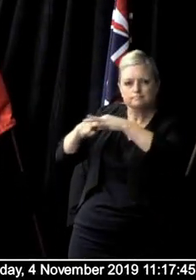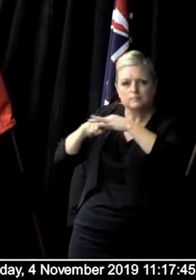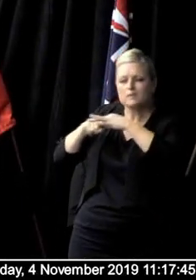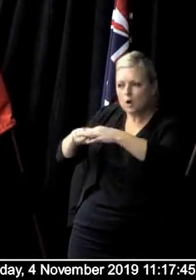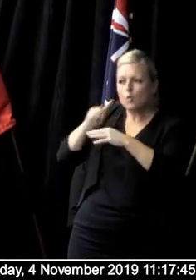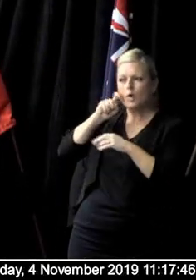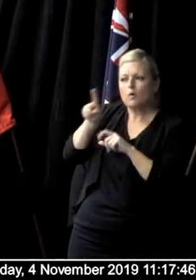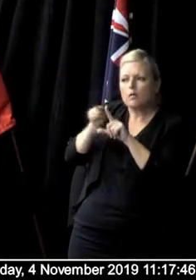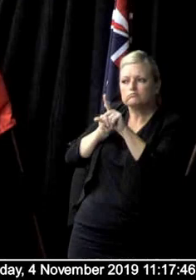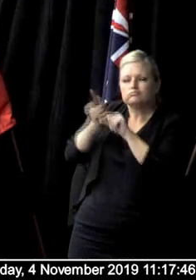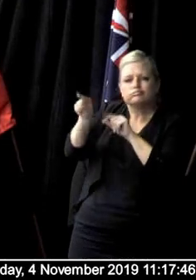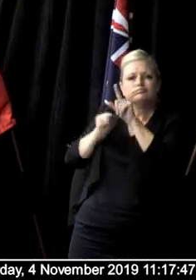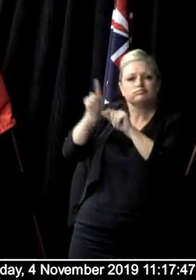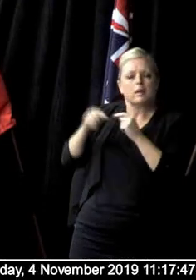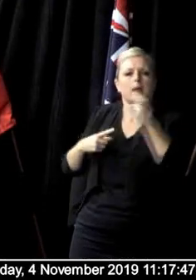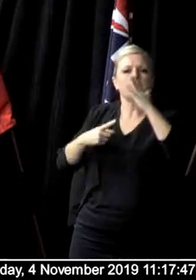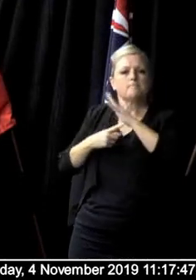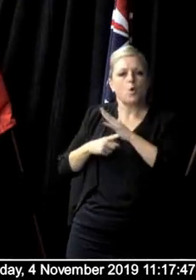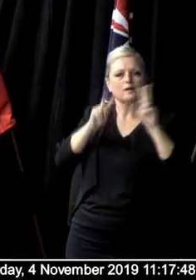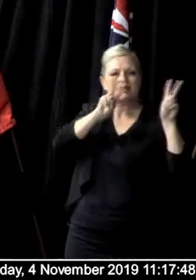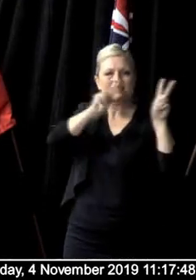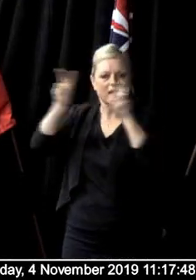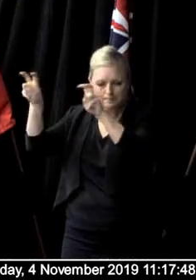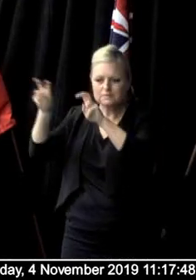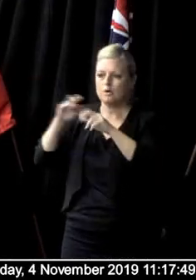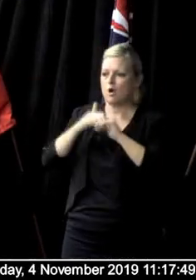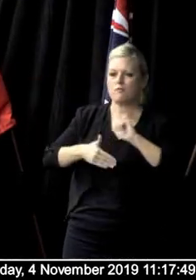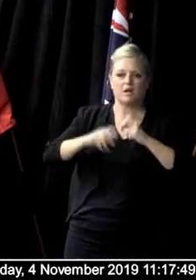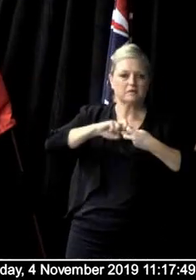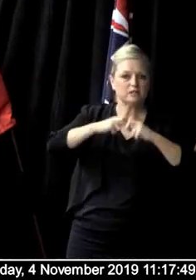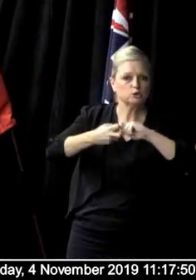brought to these organisations with respect to issues or barriers faced by students